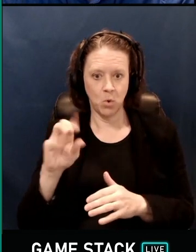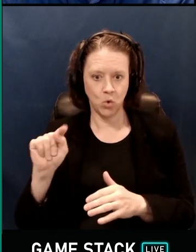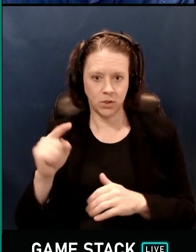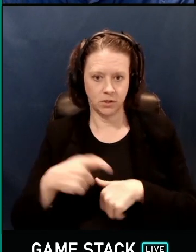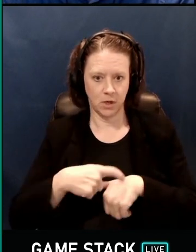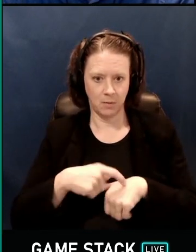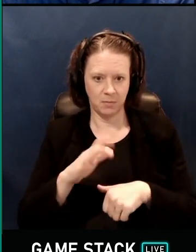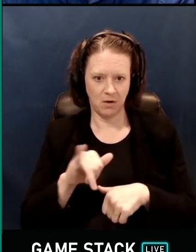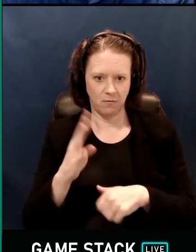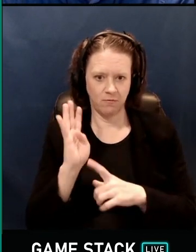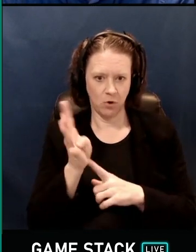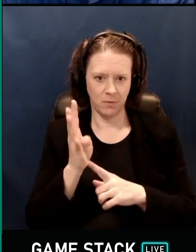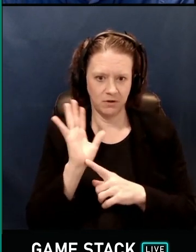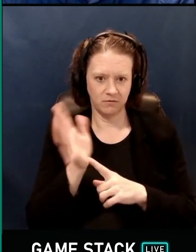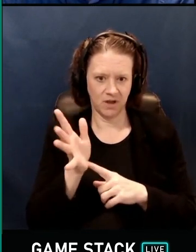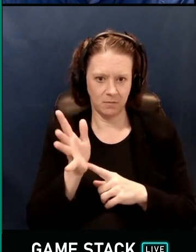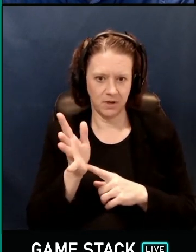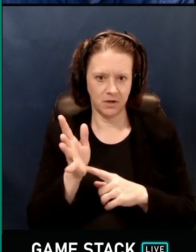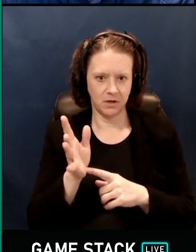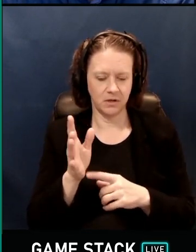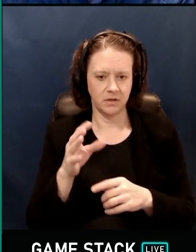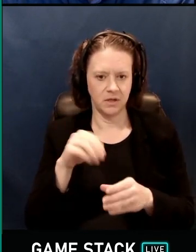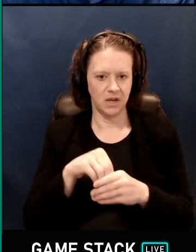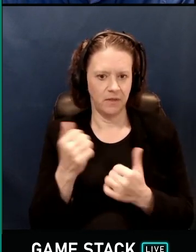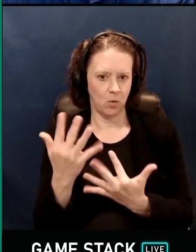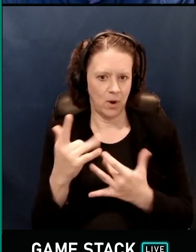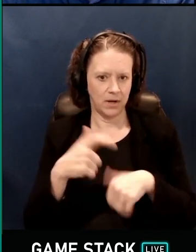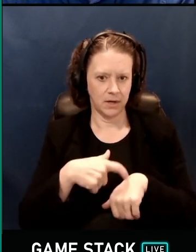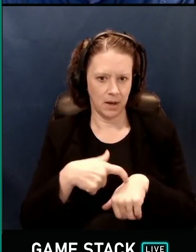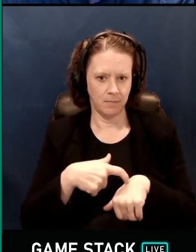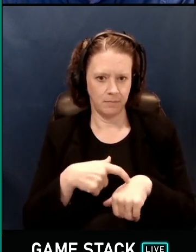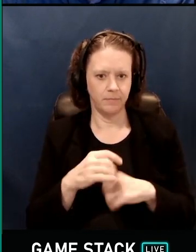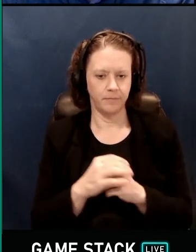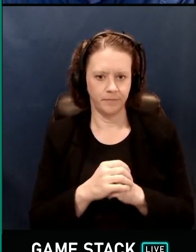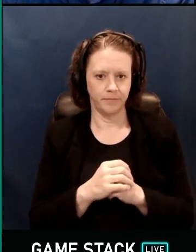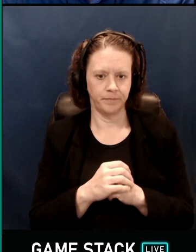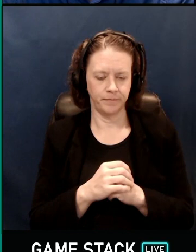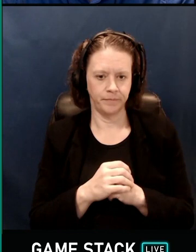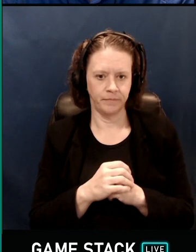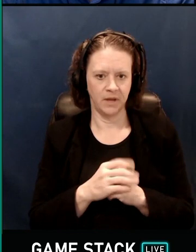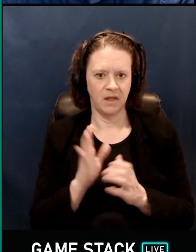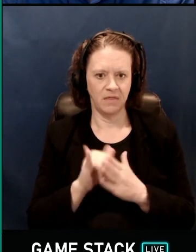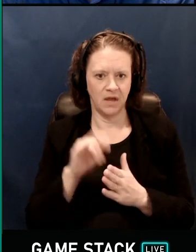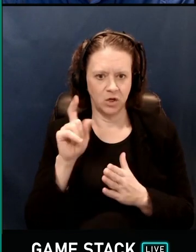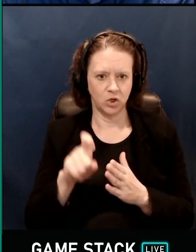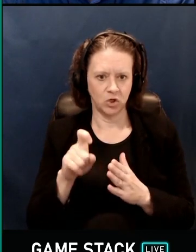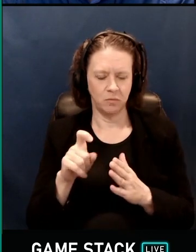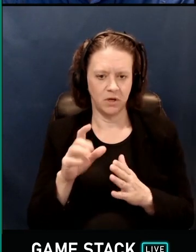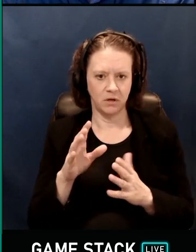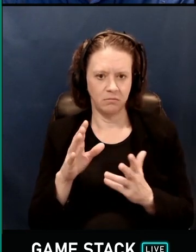or five minutes, shown in the wait time column. There should be no delay to start jobs when there